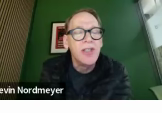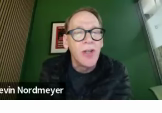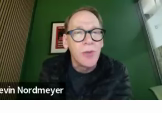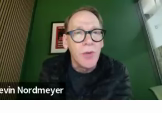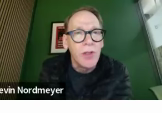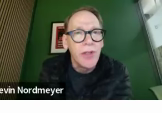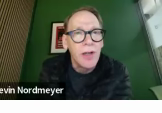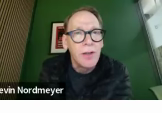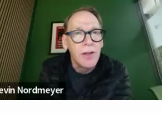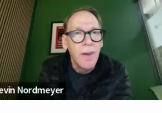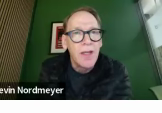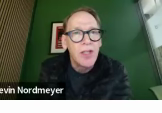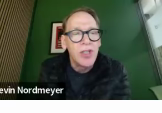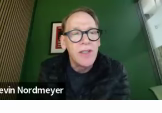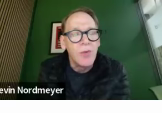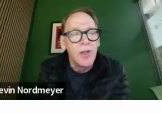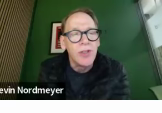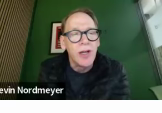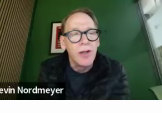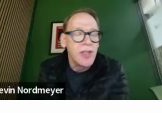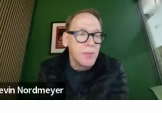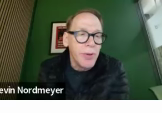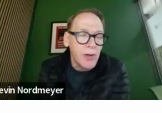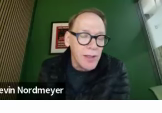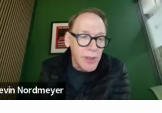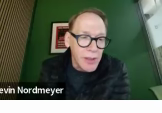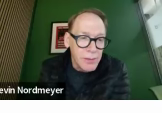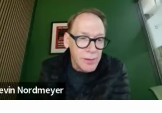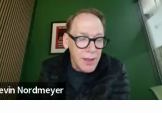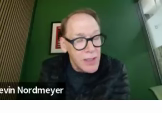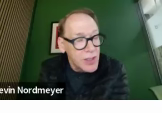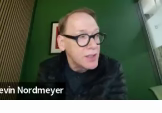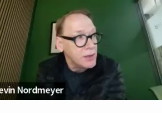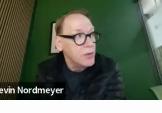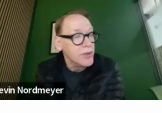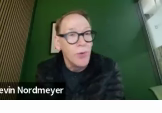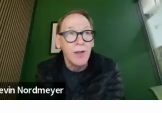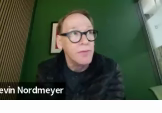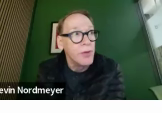She's also in a wheelchair. She's in a wheelchair, she's a paralympian. I think she still holds the record